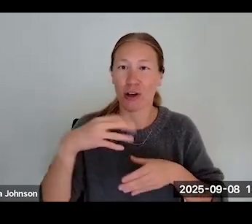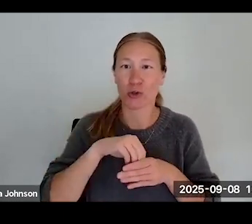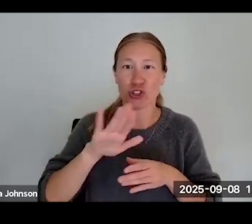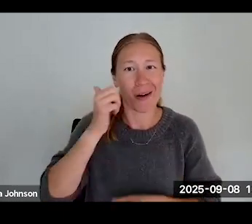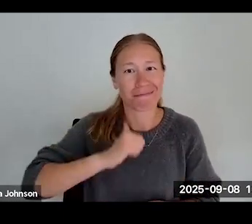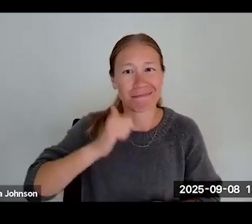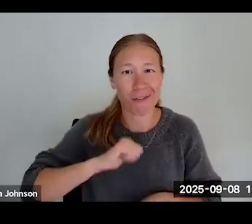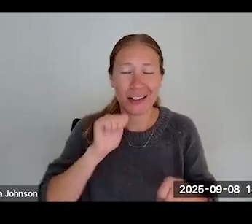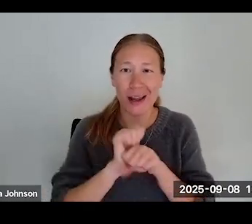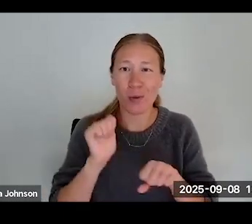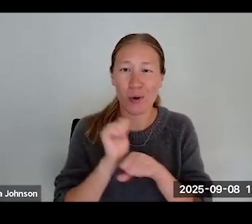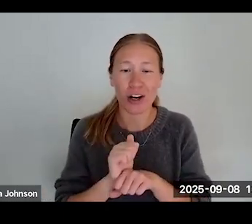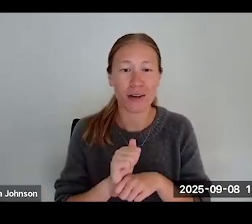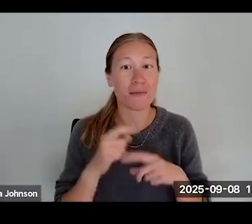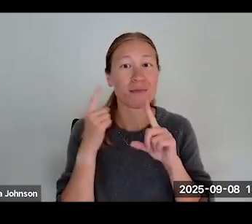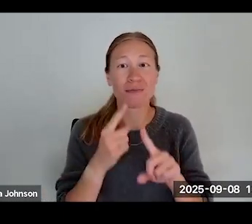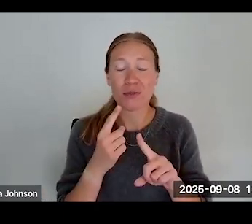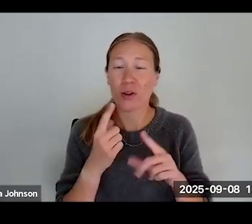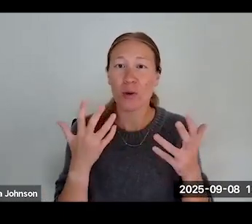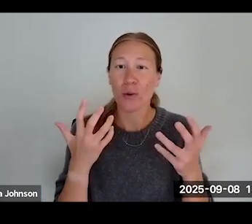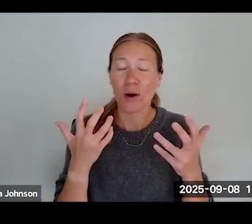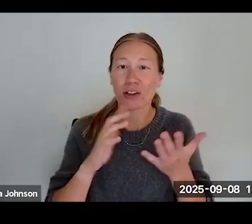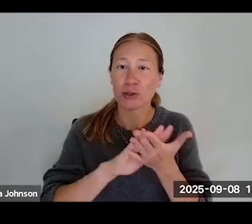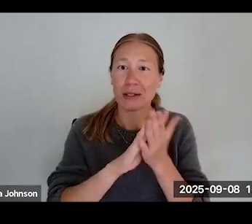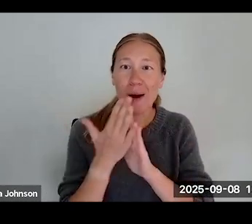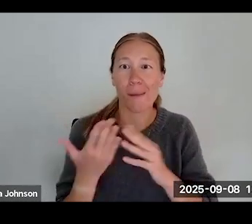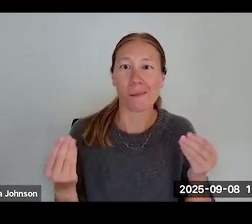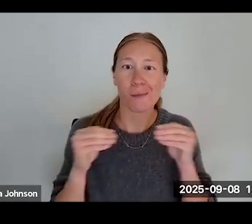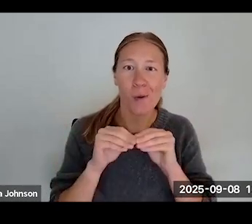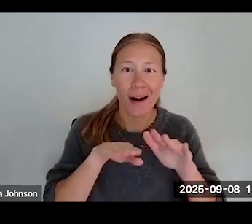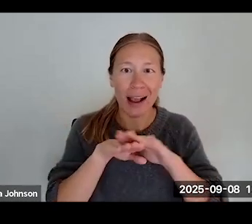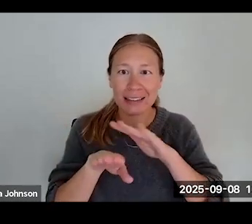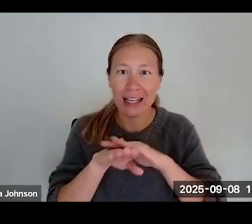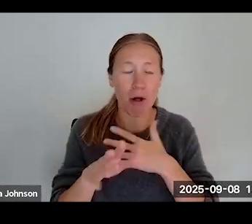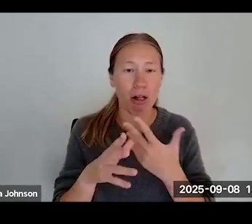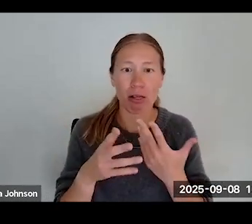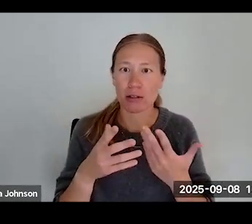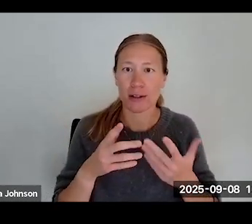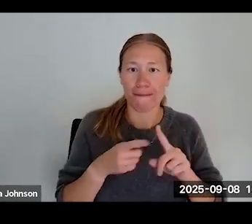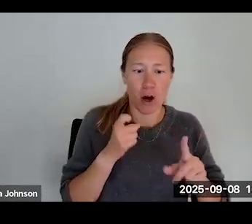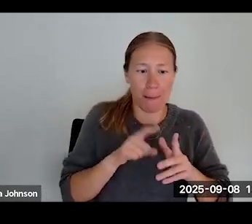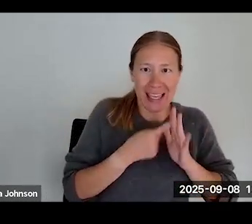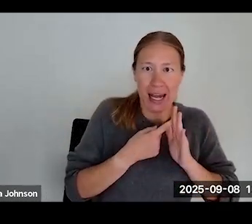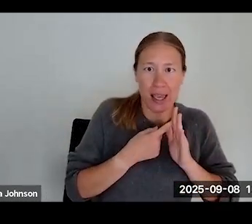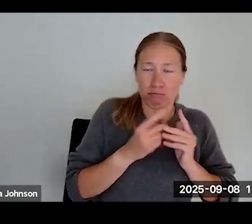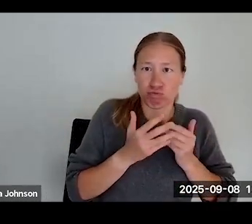So we wanna start focusing on making things born accessible, so having things be accessible from the start rather than having to go back